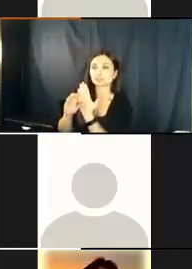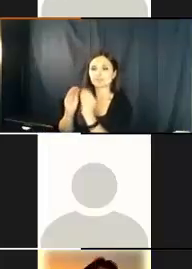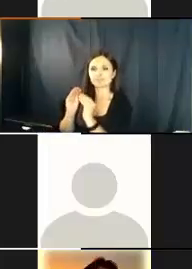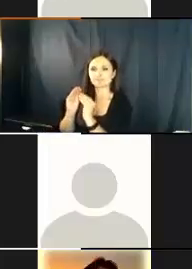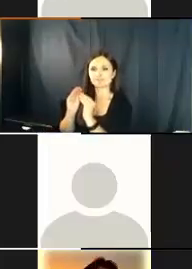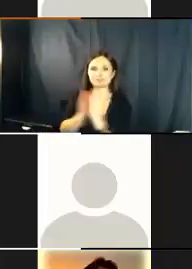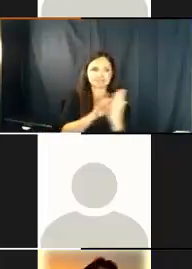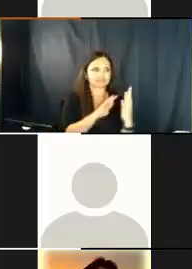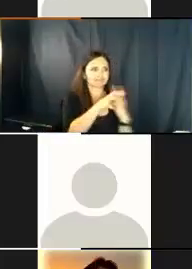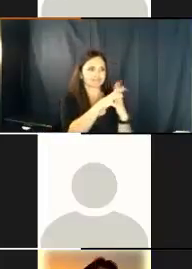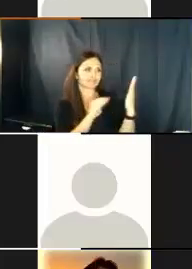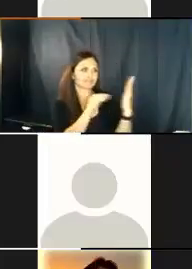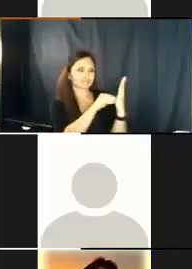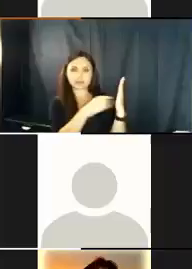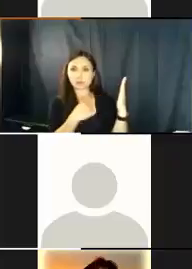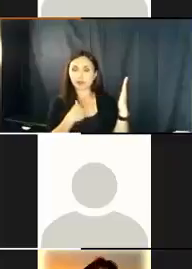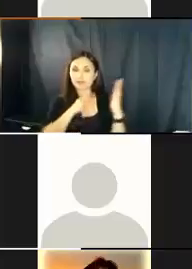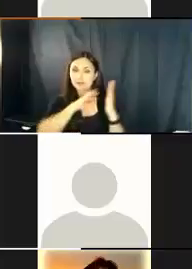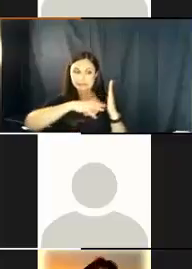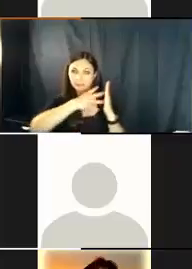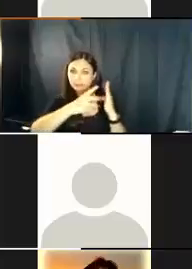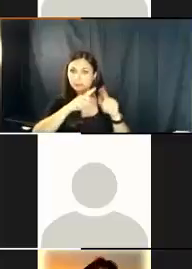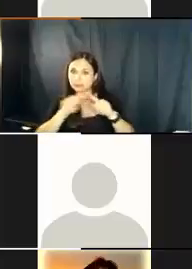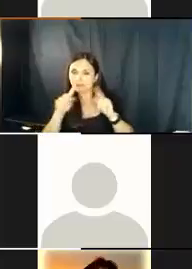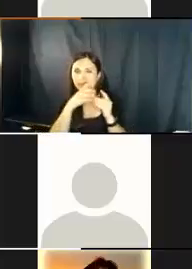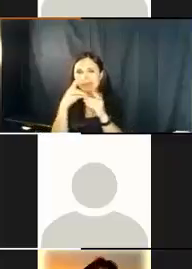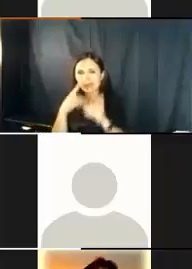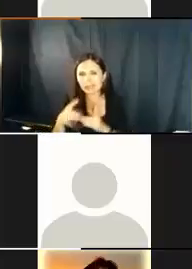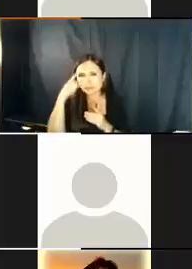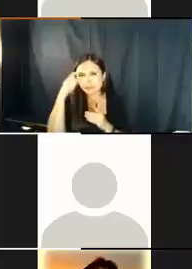We have a syllabus with the different guides because since all of our students start on